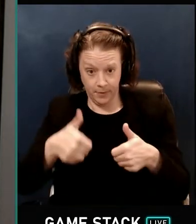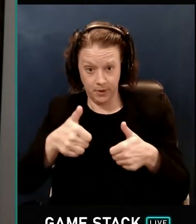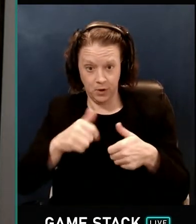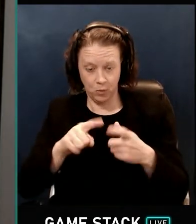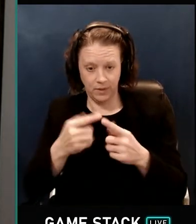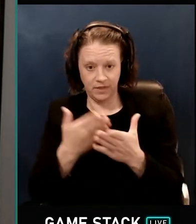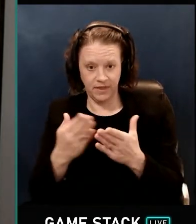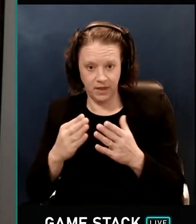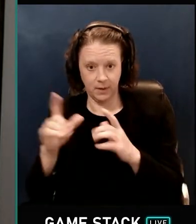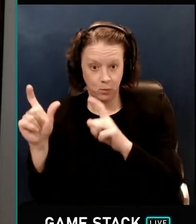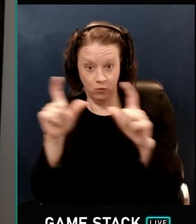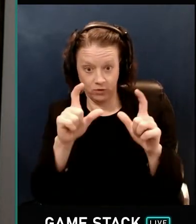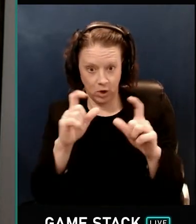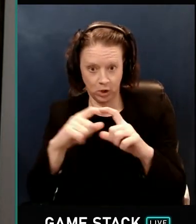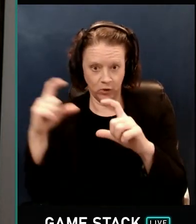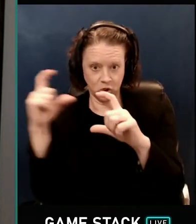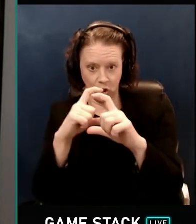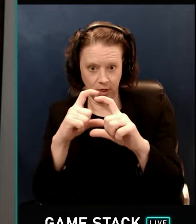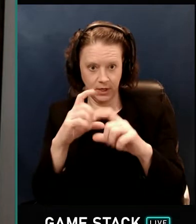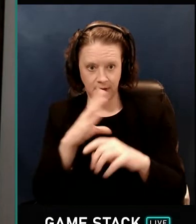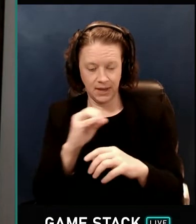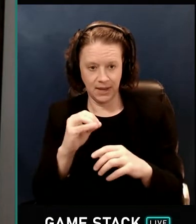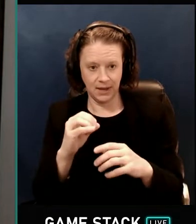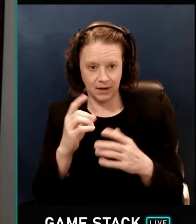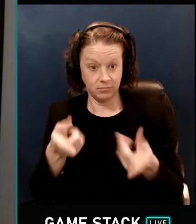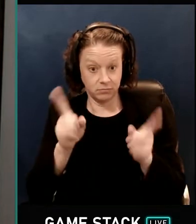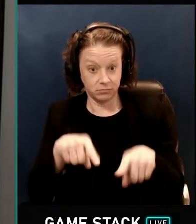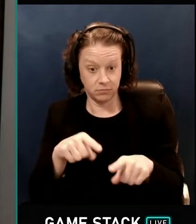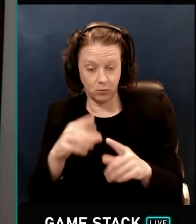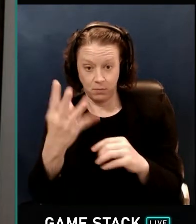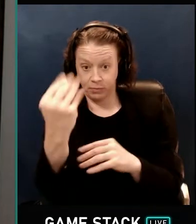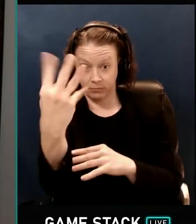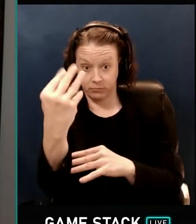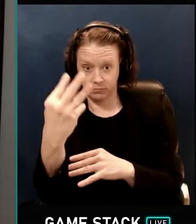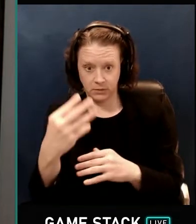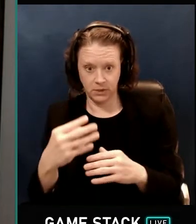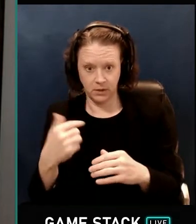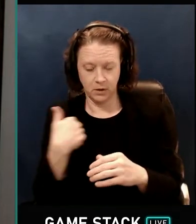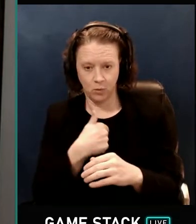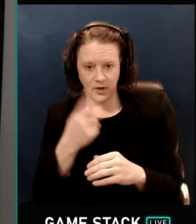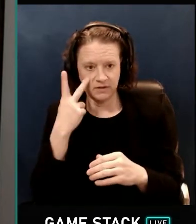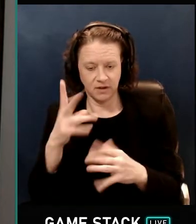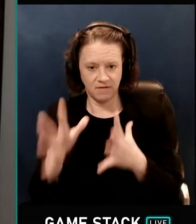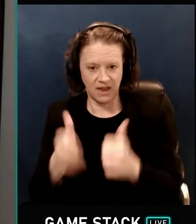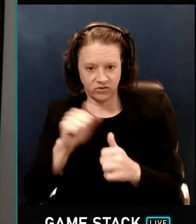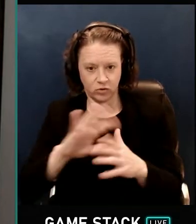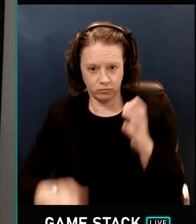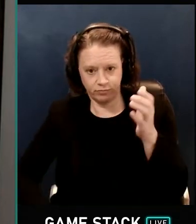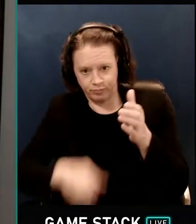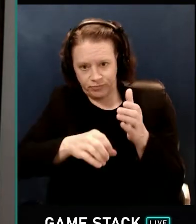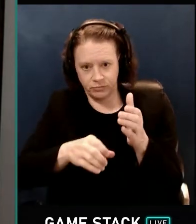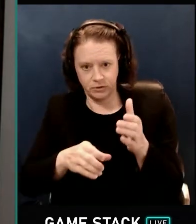and as a result, we gotta flash, we gotta faster reload and our bullets are gonna do more damage.